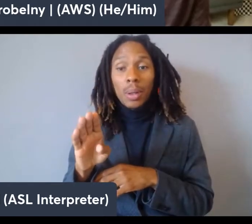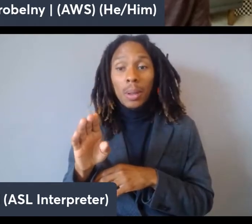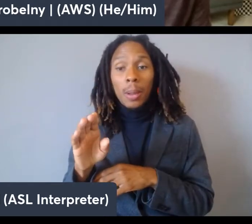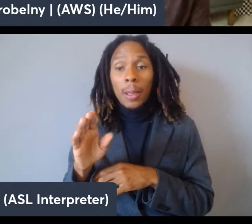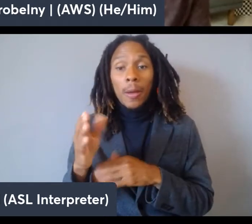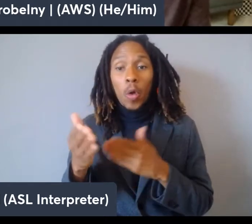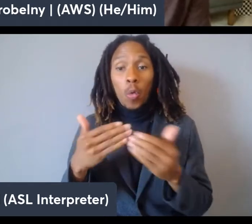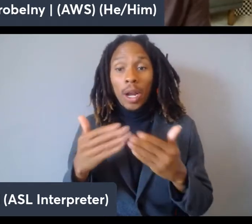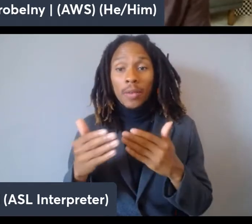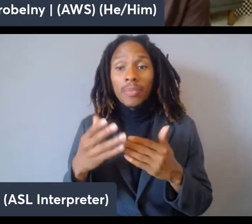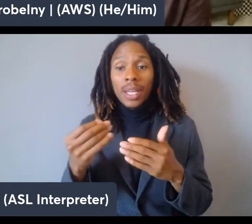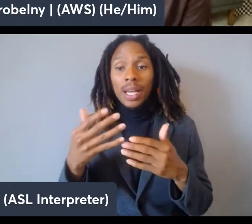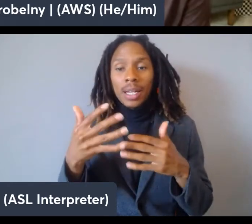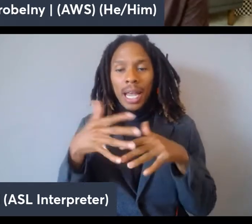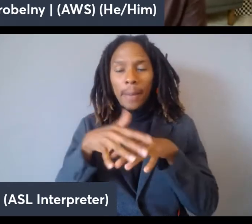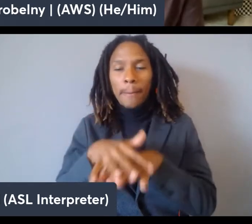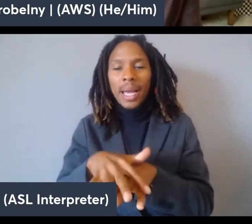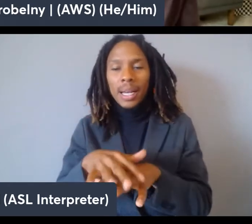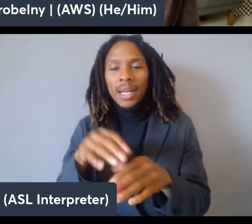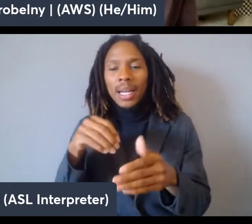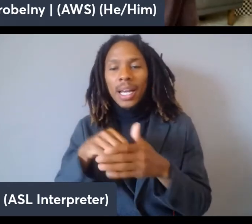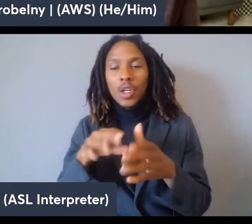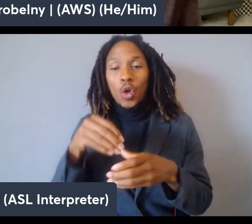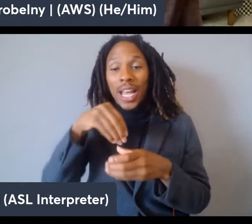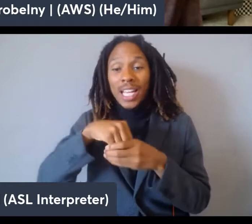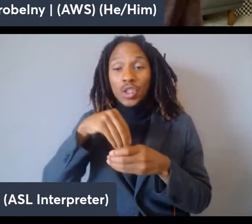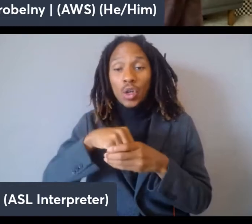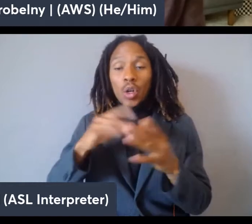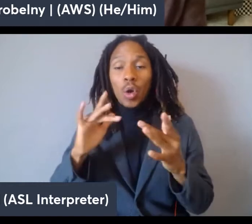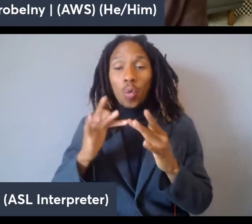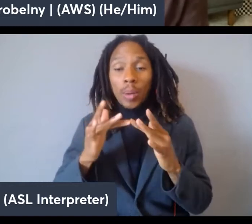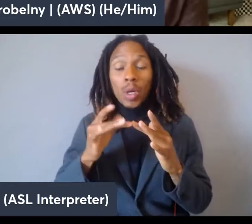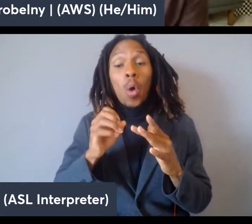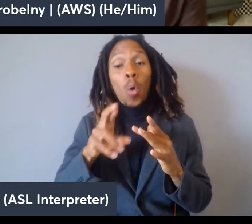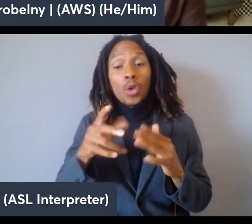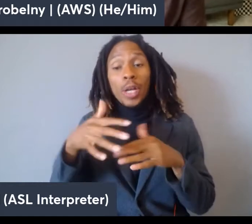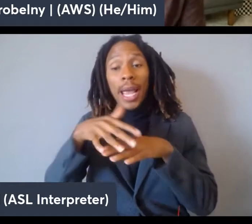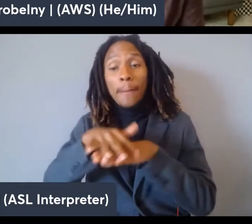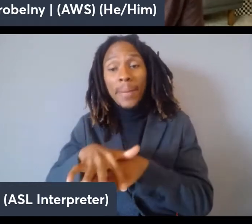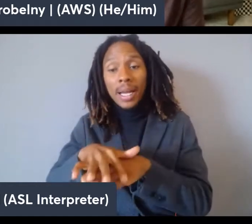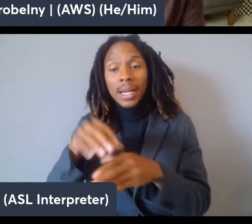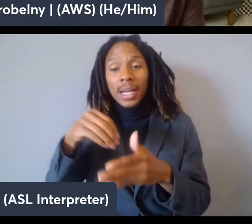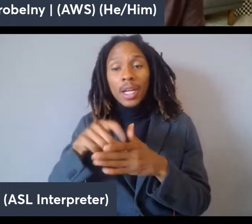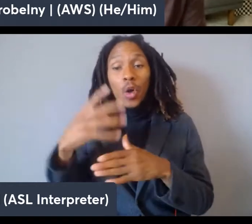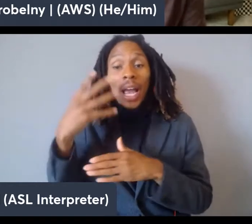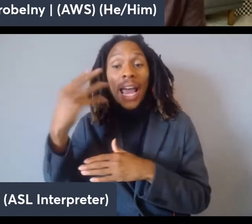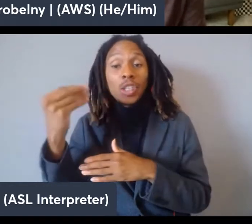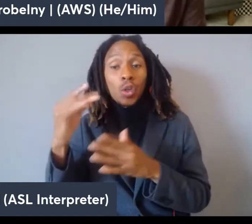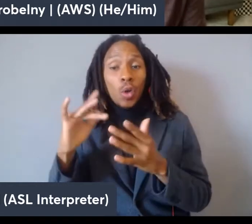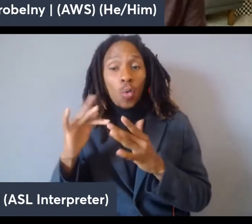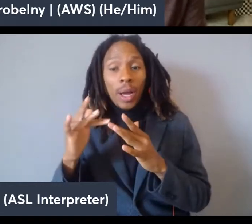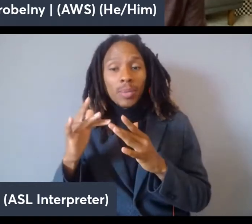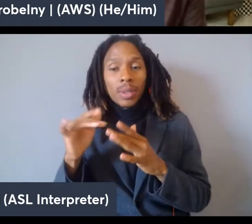and embed it in your internal website, or you can embed it in your external website, which is, like, a SAS software.